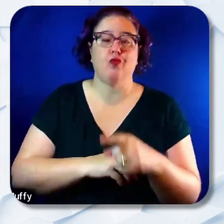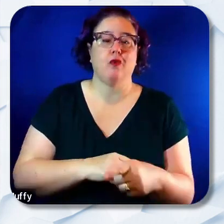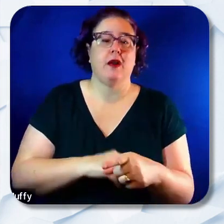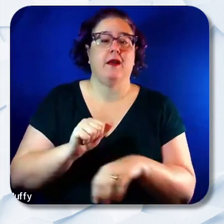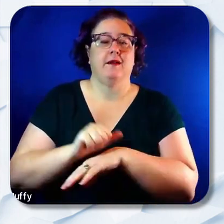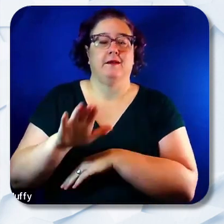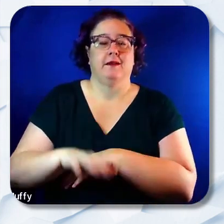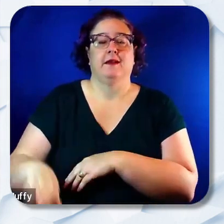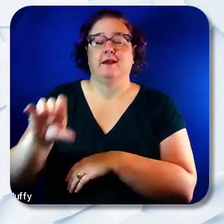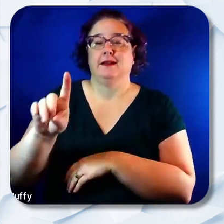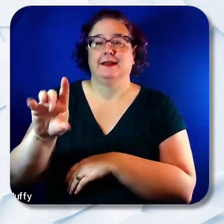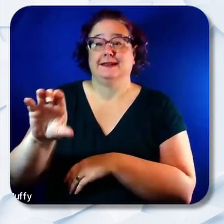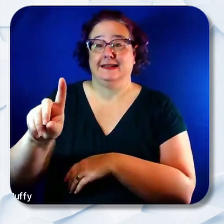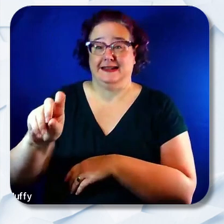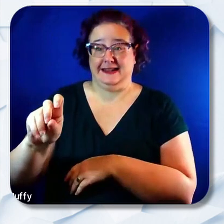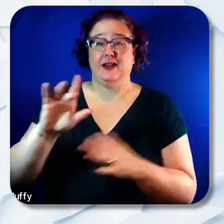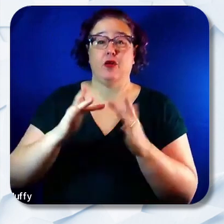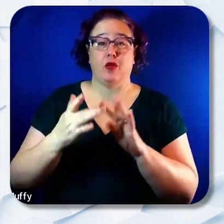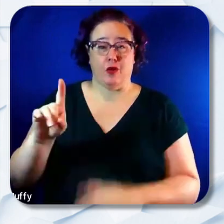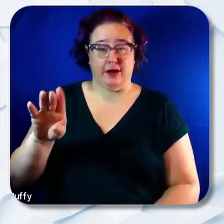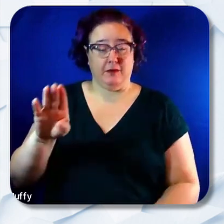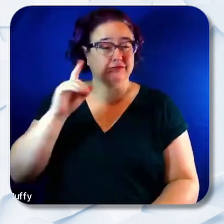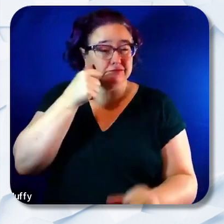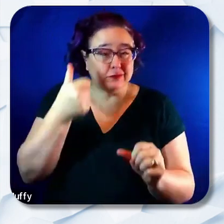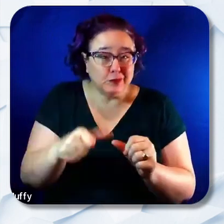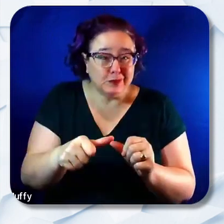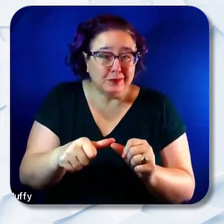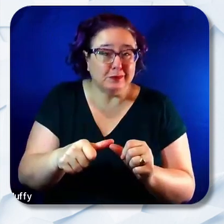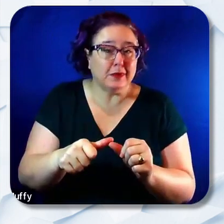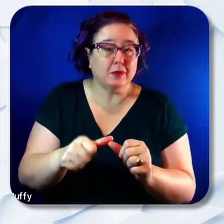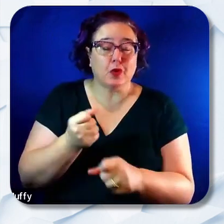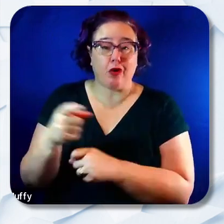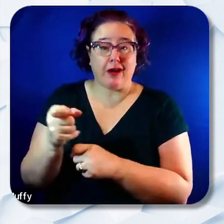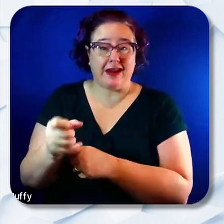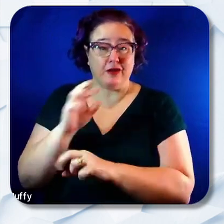Remember, the annual report is due every year on or before September 30th, and the final